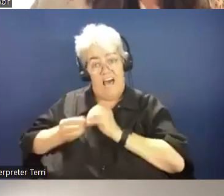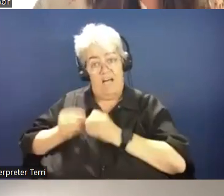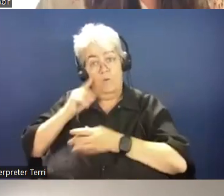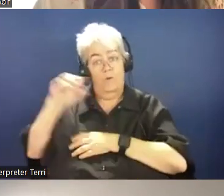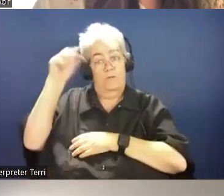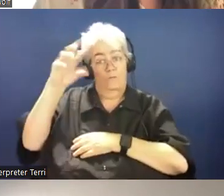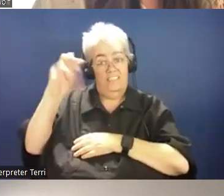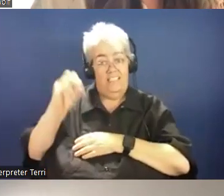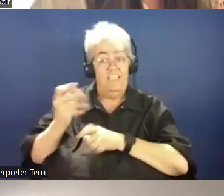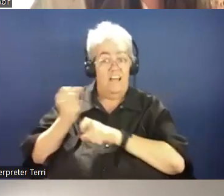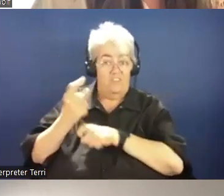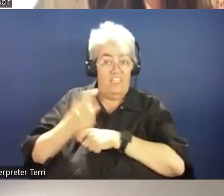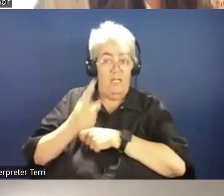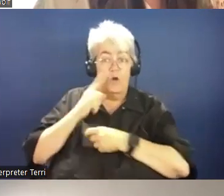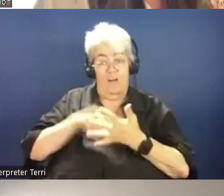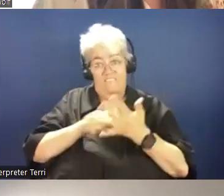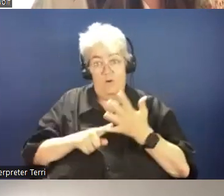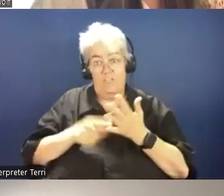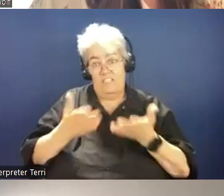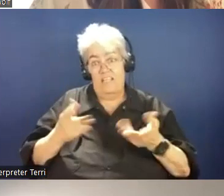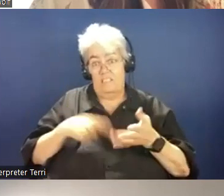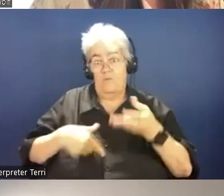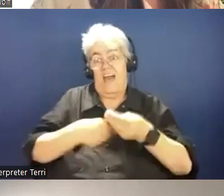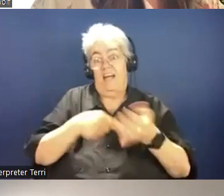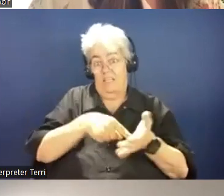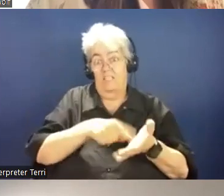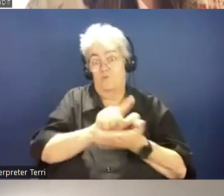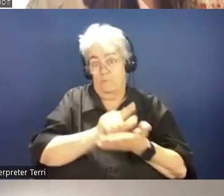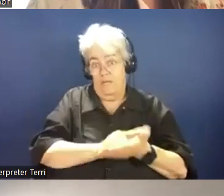of different factors, that we added into the bill. It will be presented to the House and